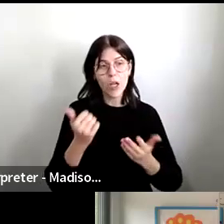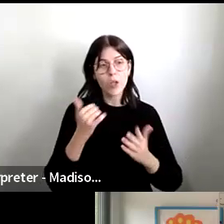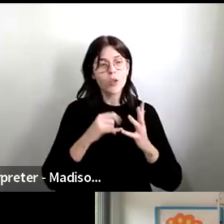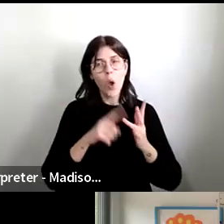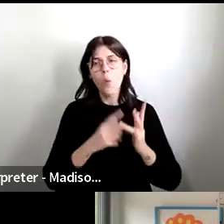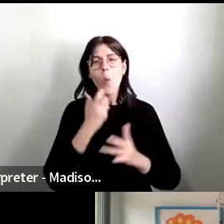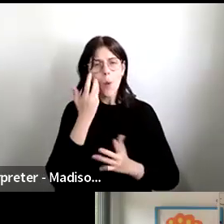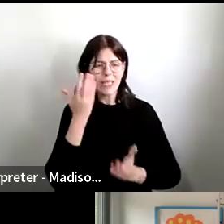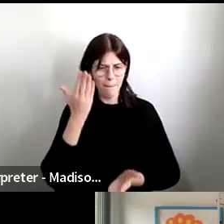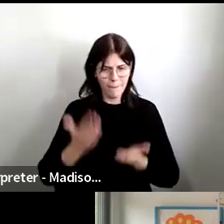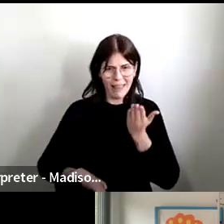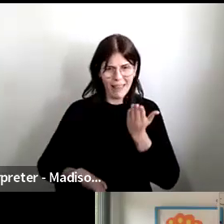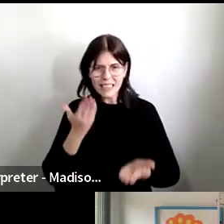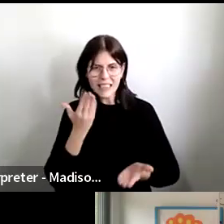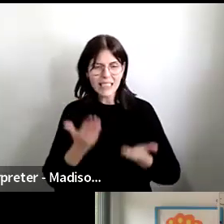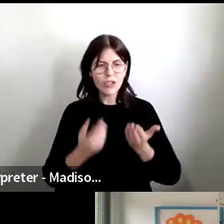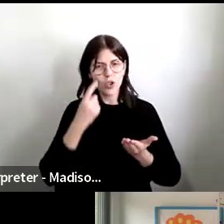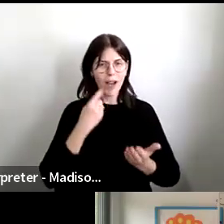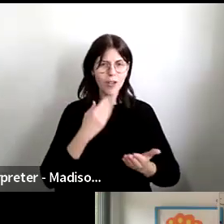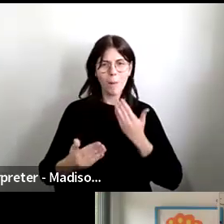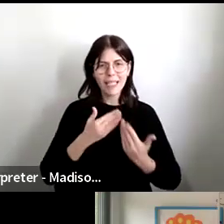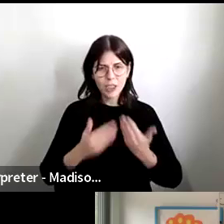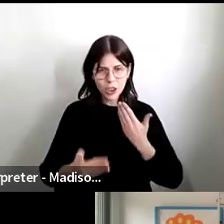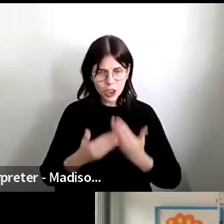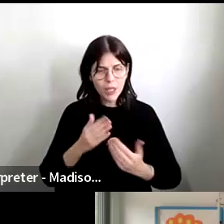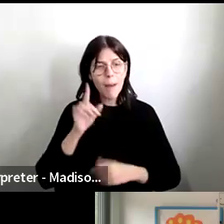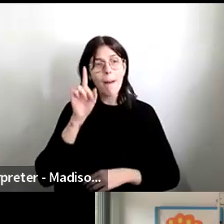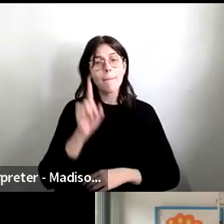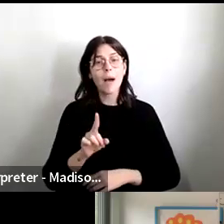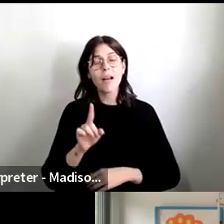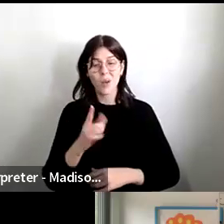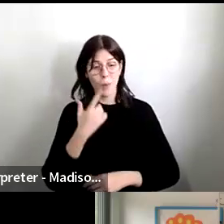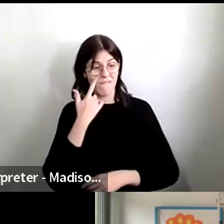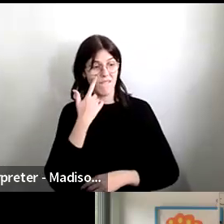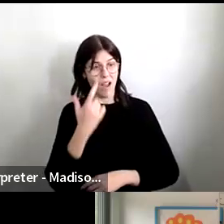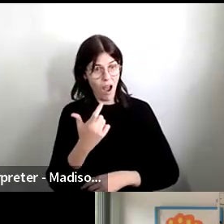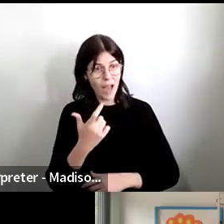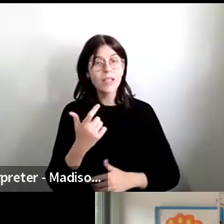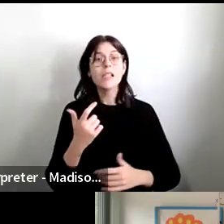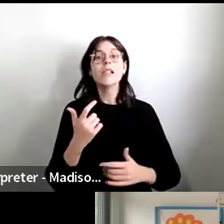balance we are trying to manage. But we find that we are getting increasing numbers of applications,